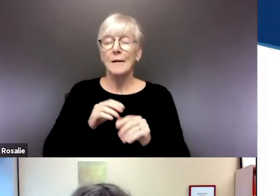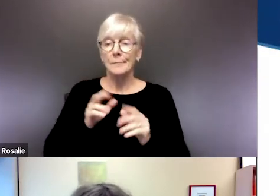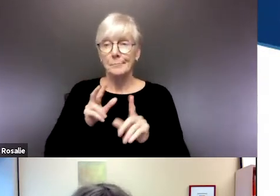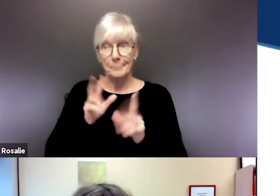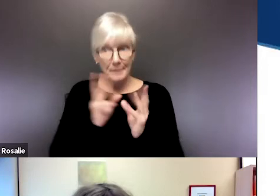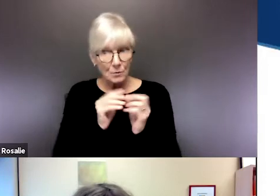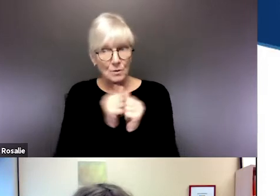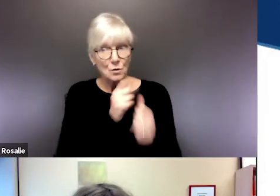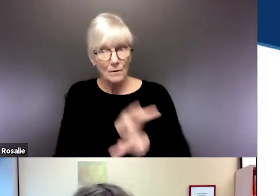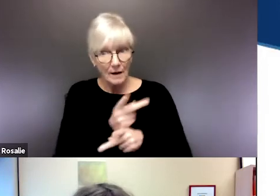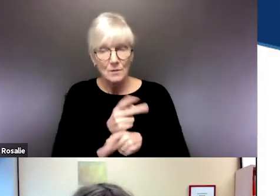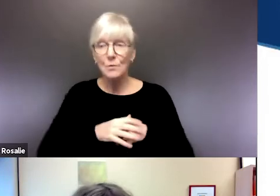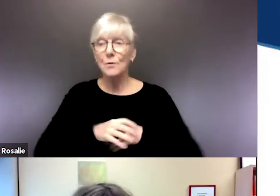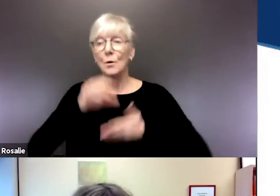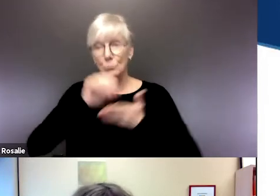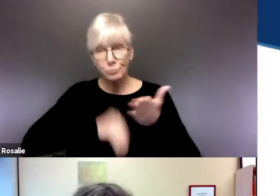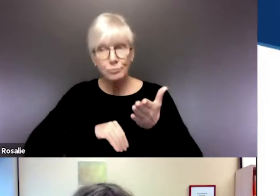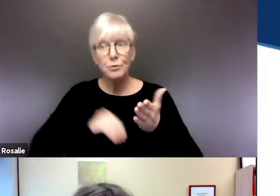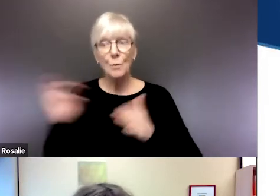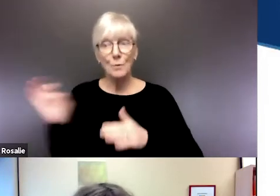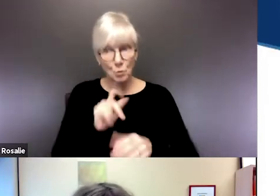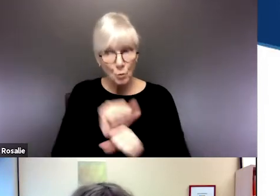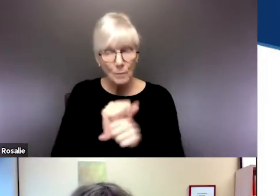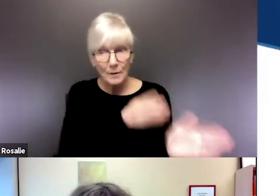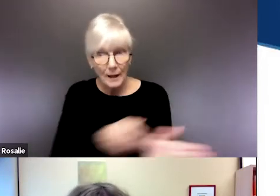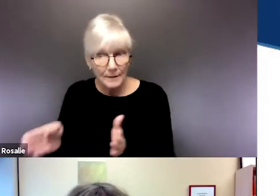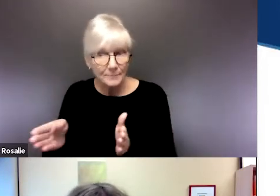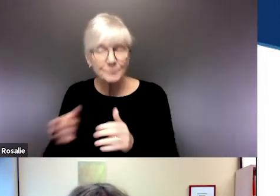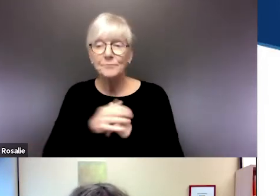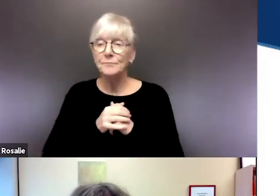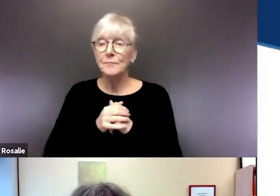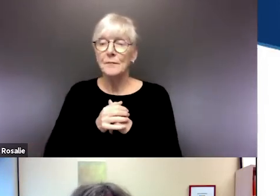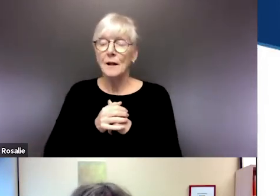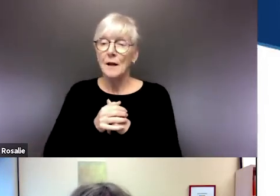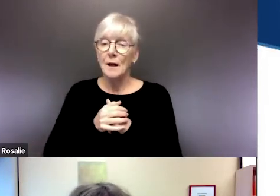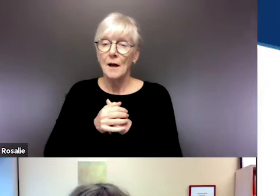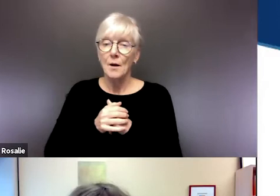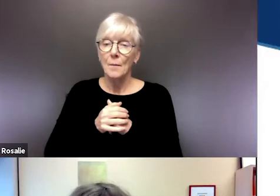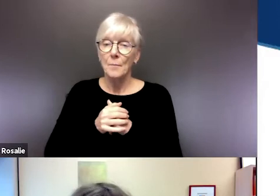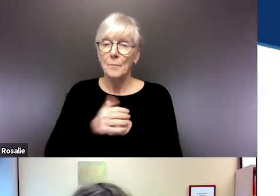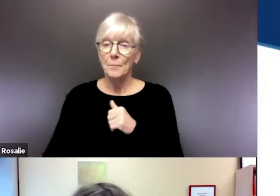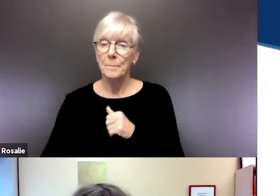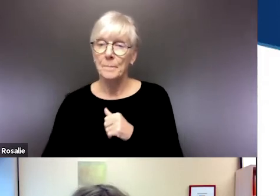draft and return to work plan, facilitate the return to work by implementing the plan and